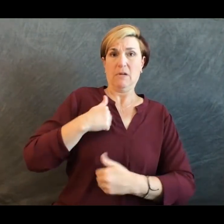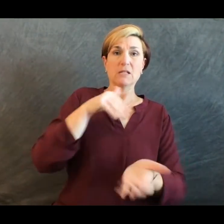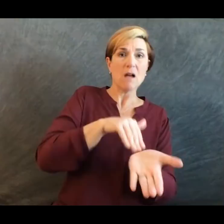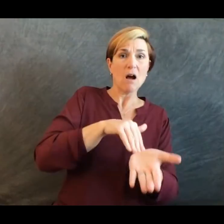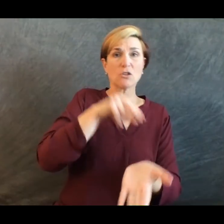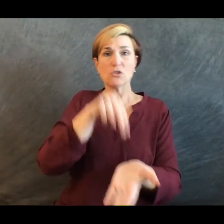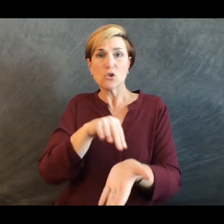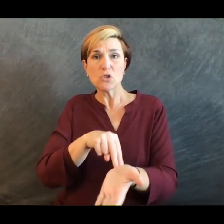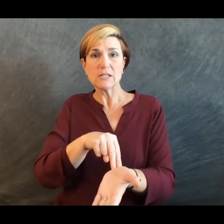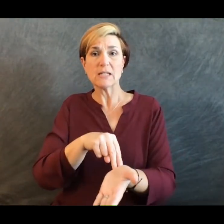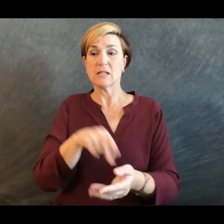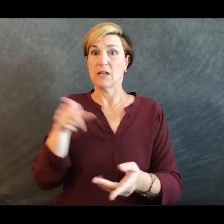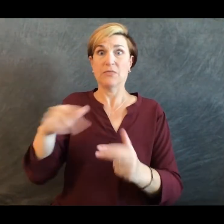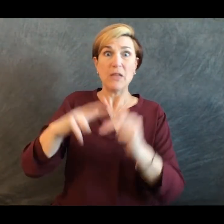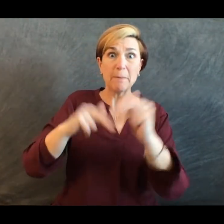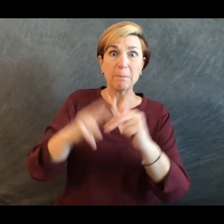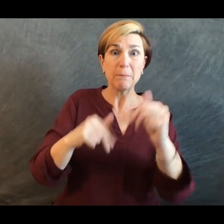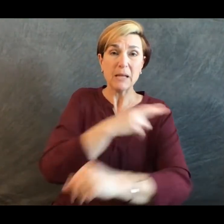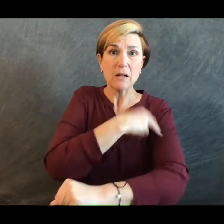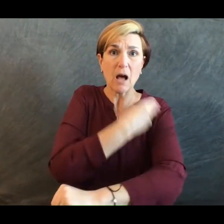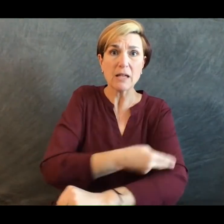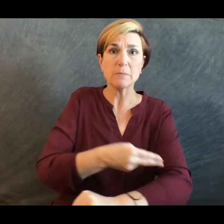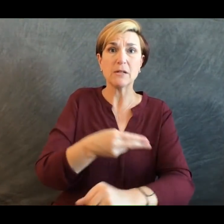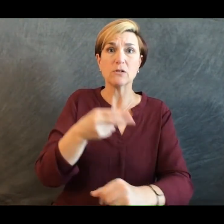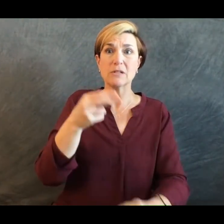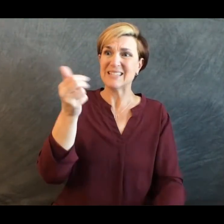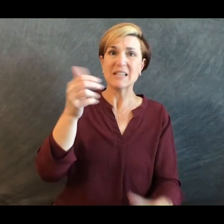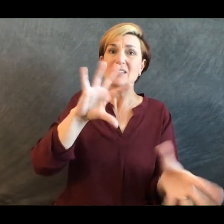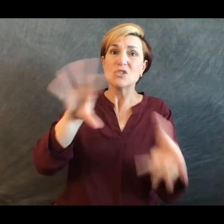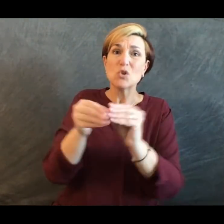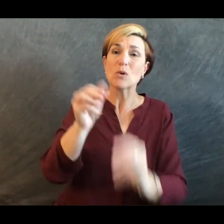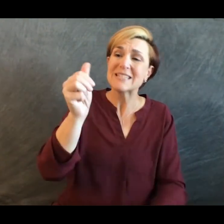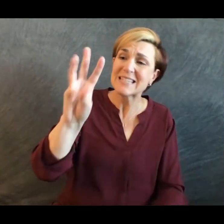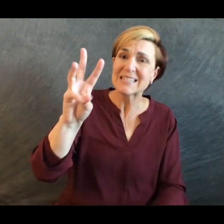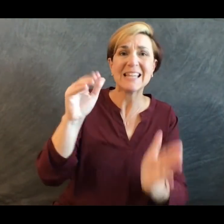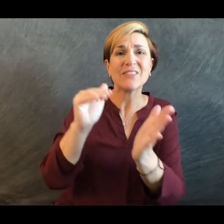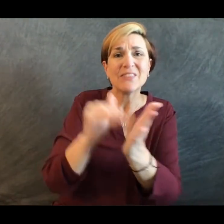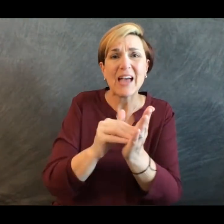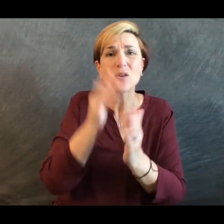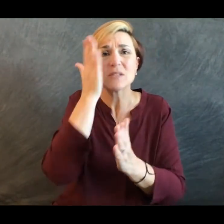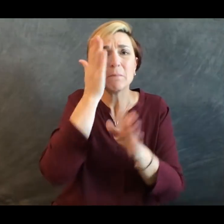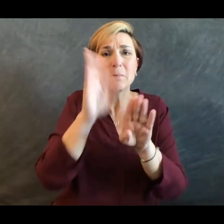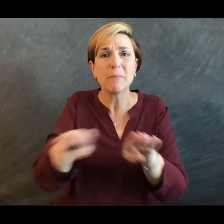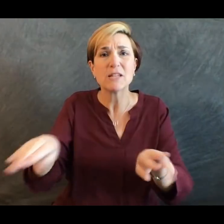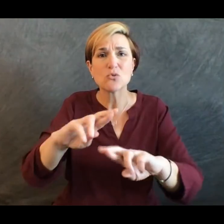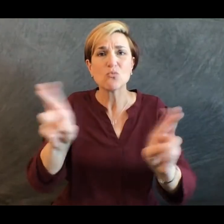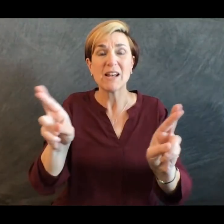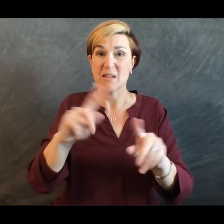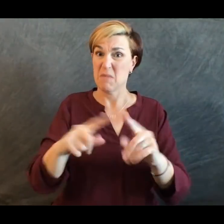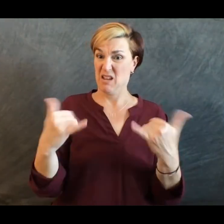we have the potential to build them anymore if we needed them we're all ready to go but I don't think we're going to need them which is great fake